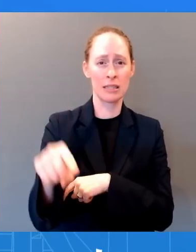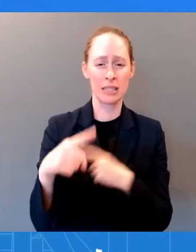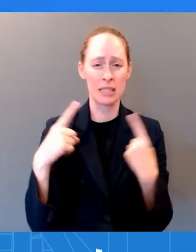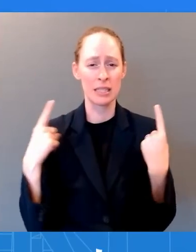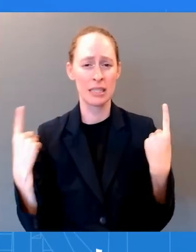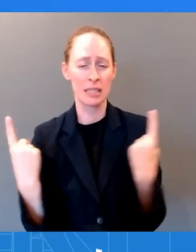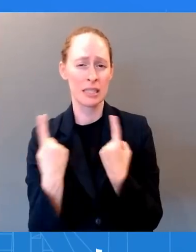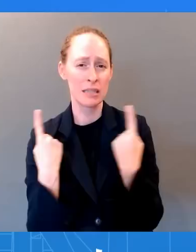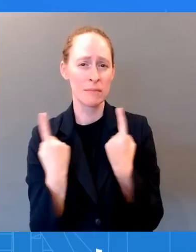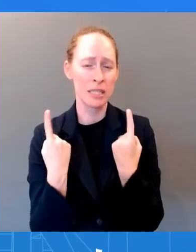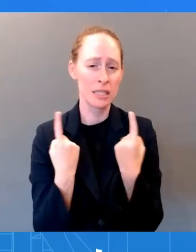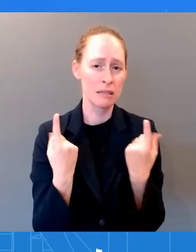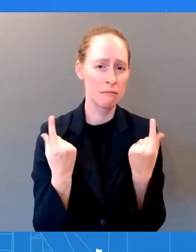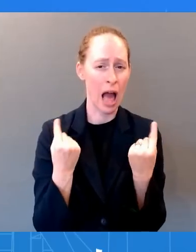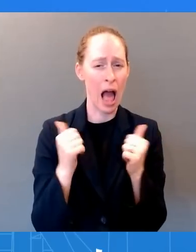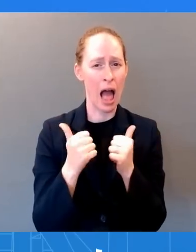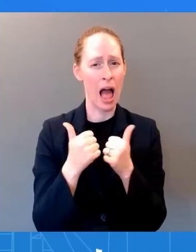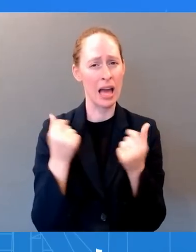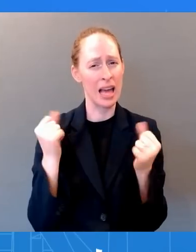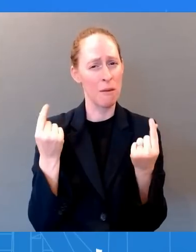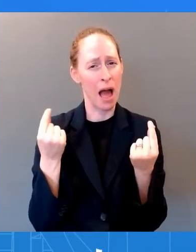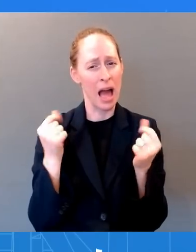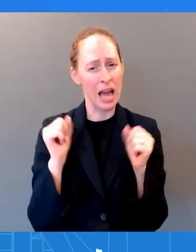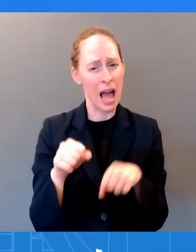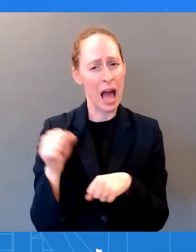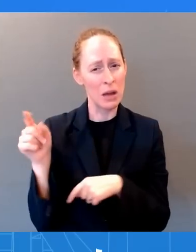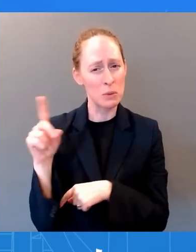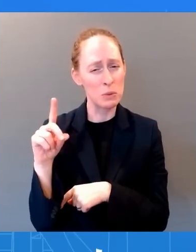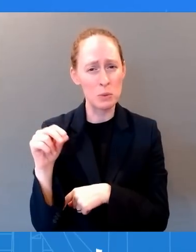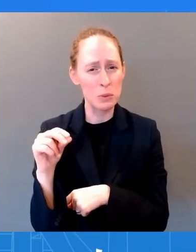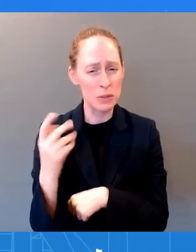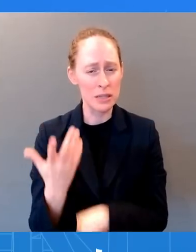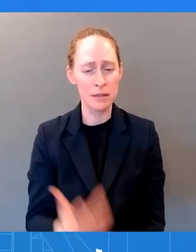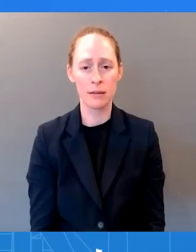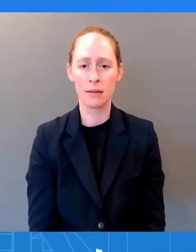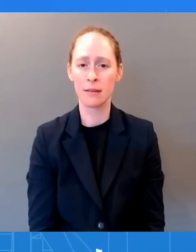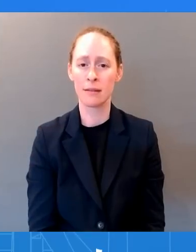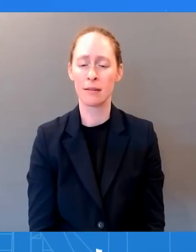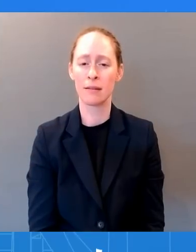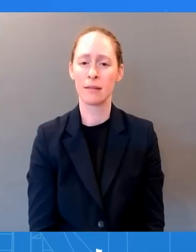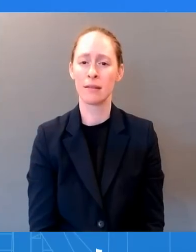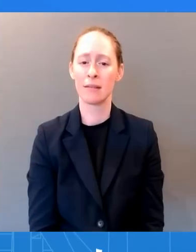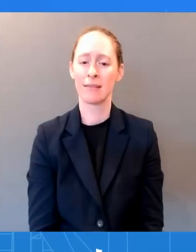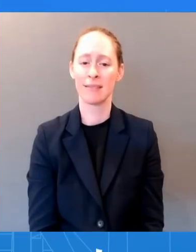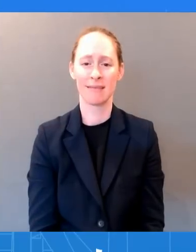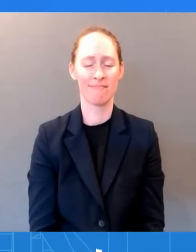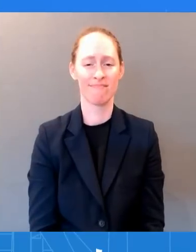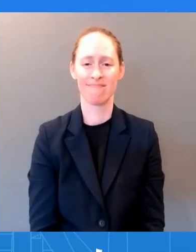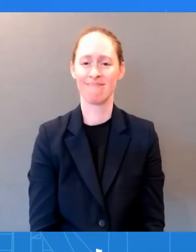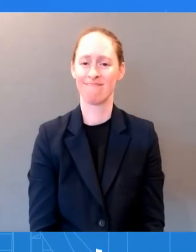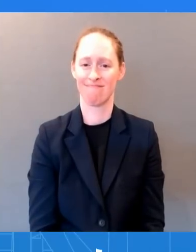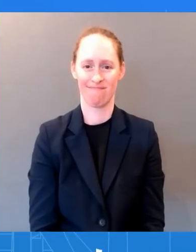Ms. Jean-Pierre: Well, I -- we don't have -- I don't have anything else to share on what else we can do. But I can say this: This is a president who has taken the most action --